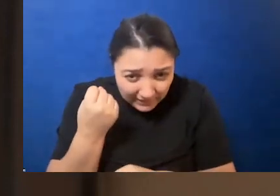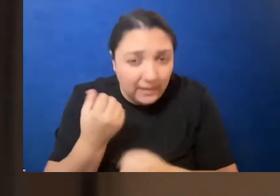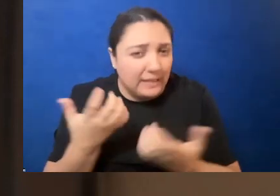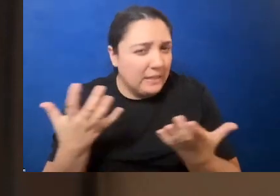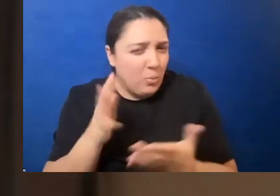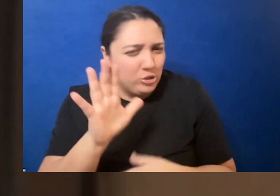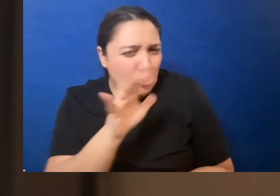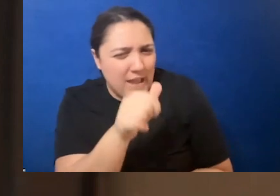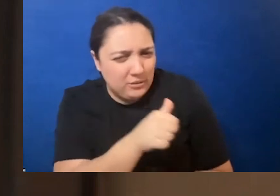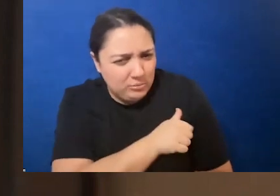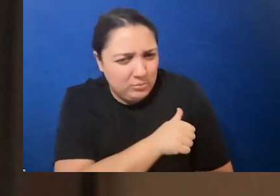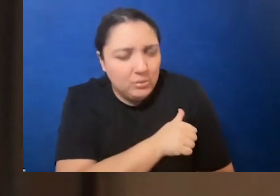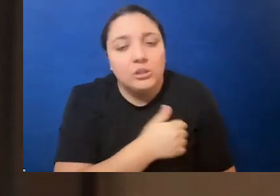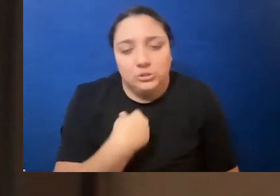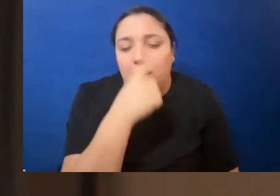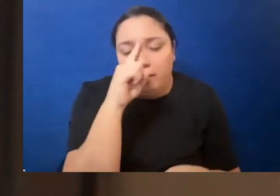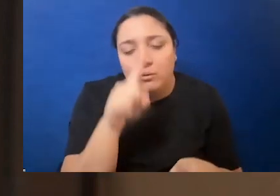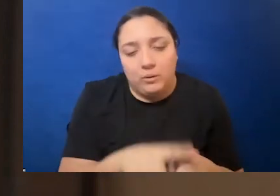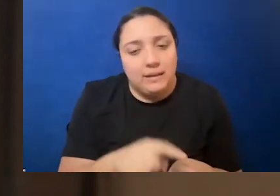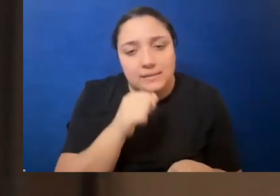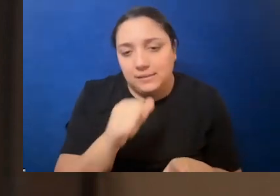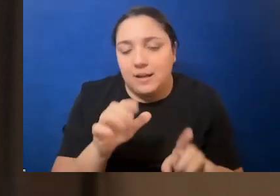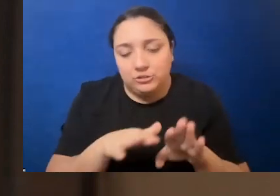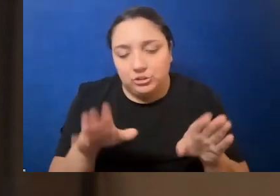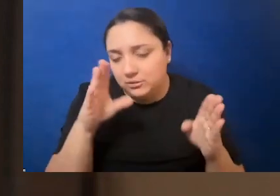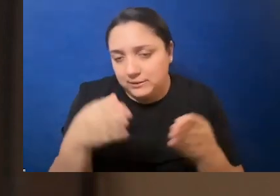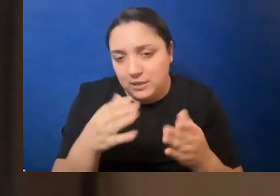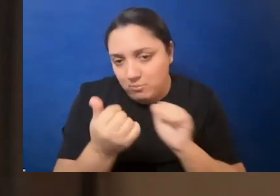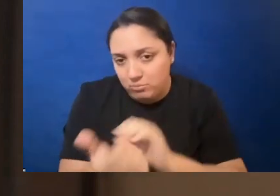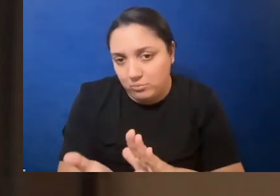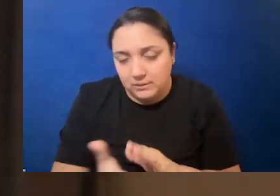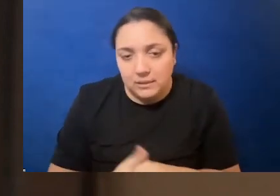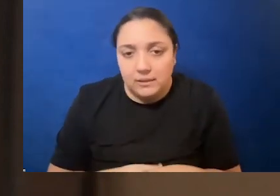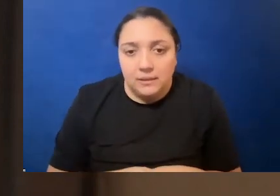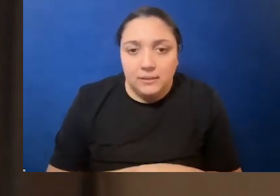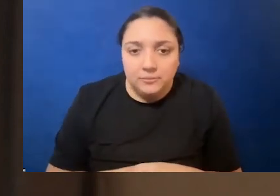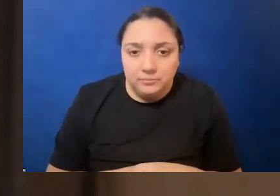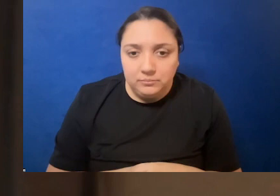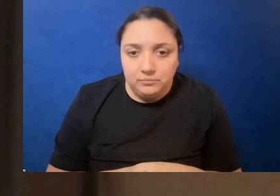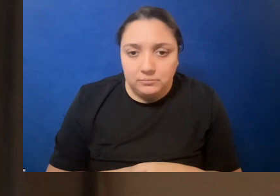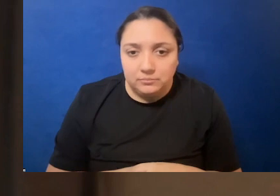I AGREE, THAT IS NOT A CHILD CENTERED APPROACH. THOSE FOLKS IN SCHOOL